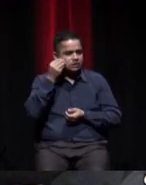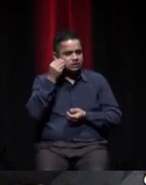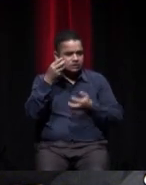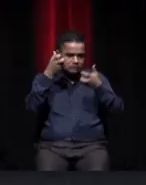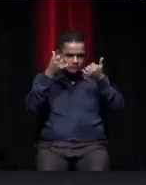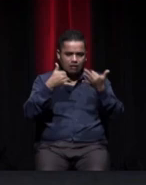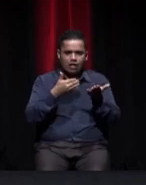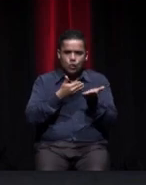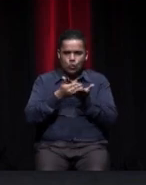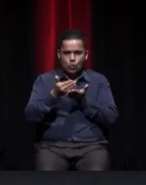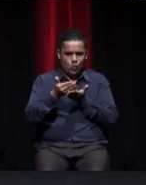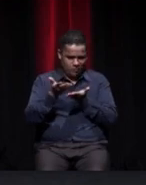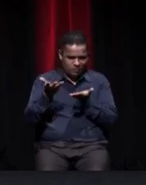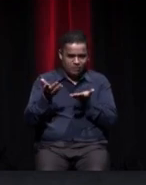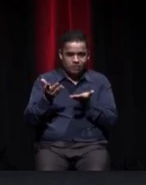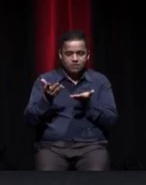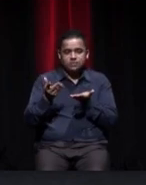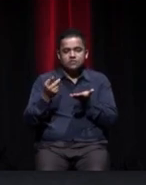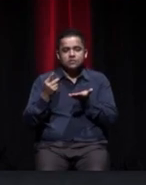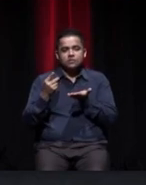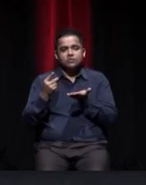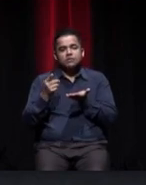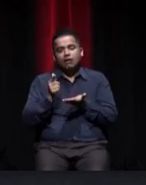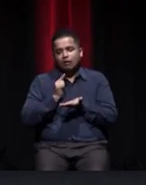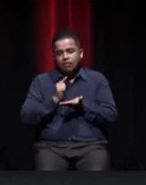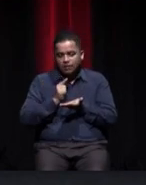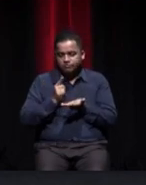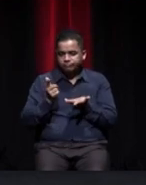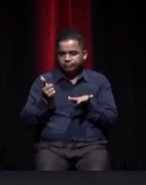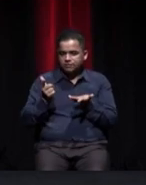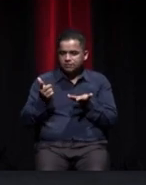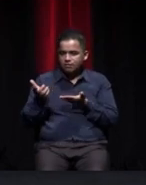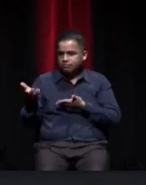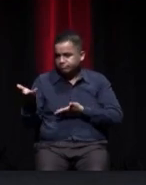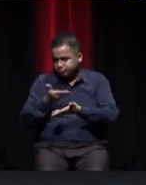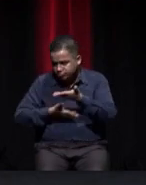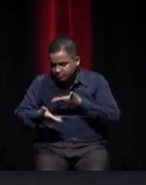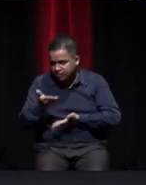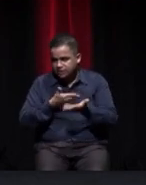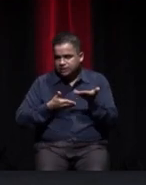is that we have a relationship of resistance and adherence